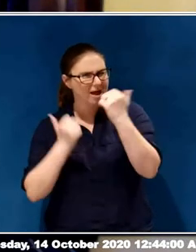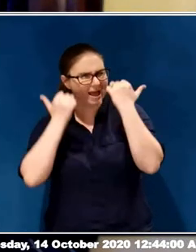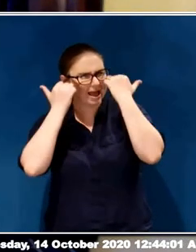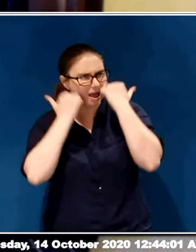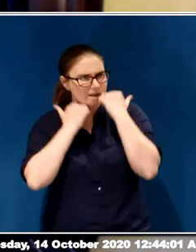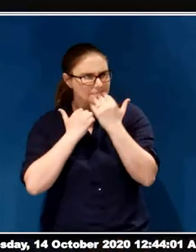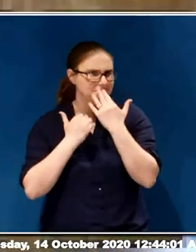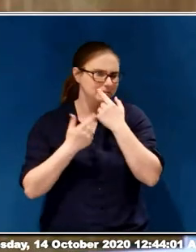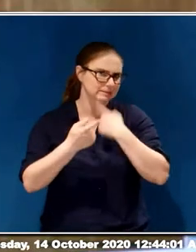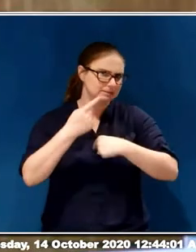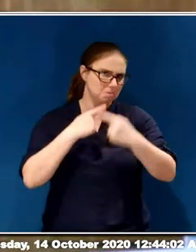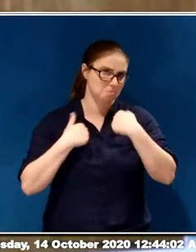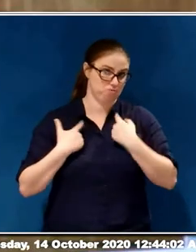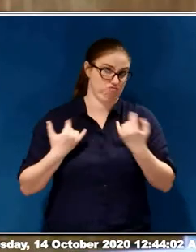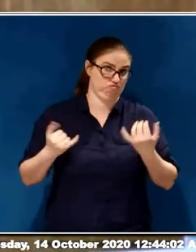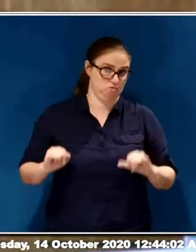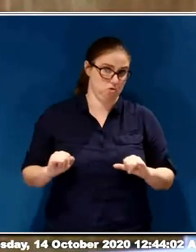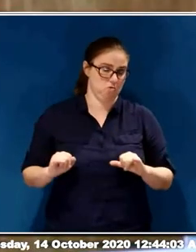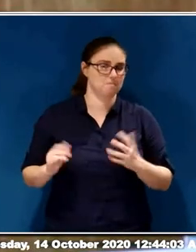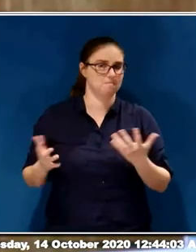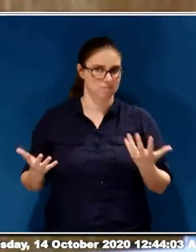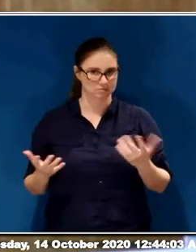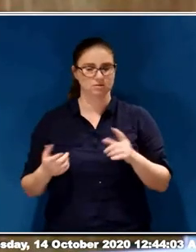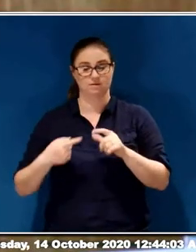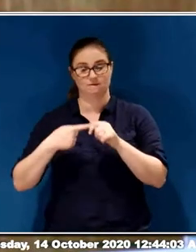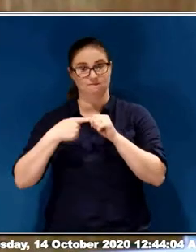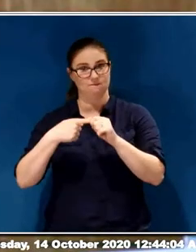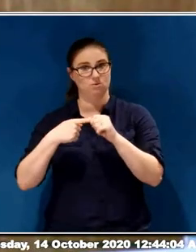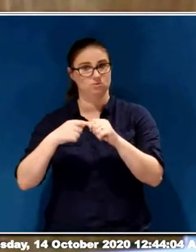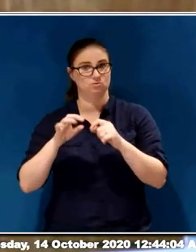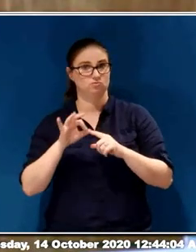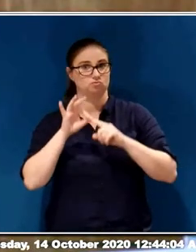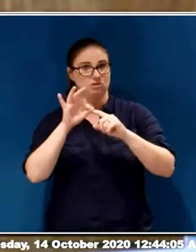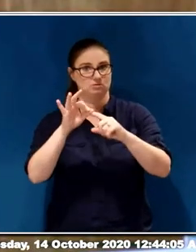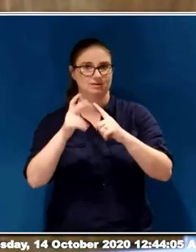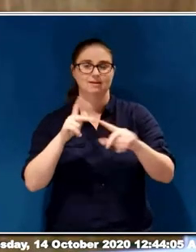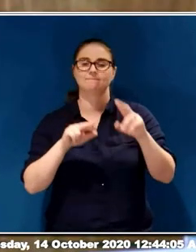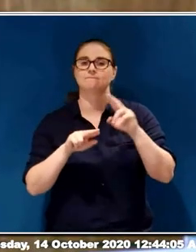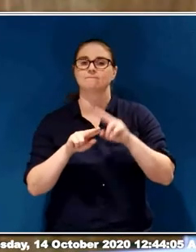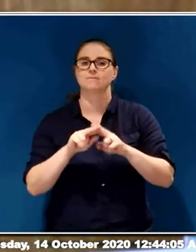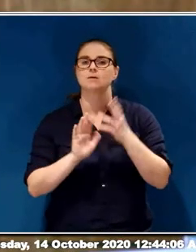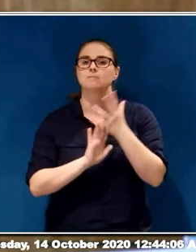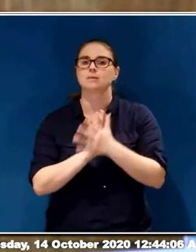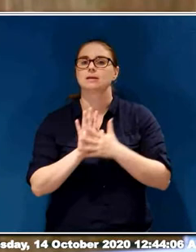whether there are inconsistent standards as a matter of, if you like, a matter